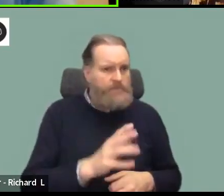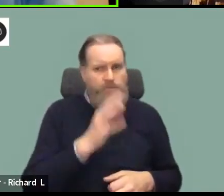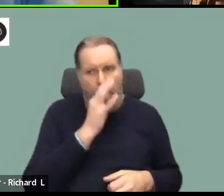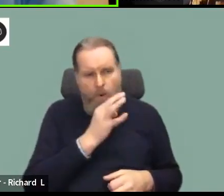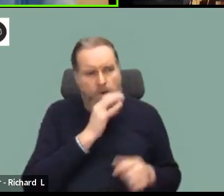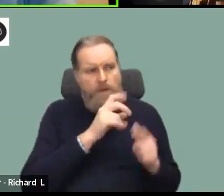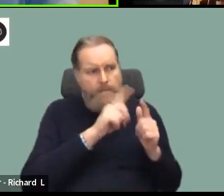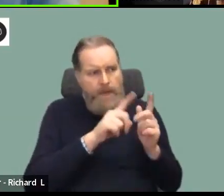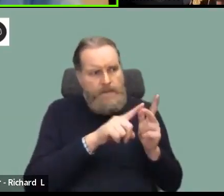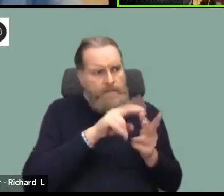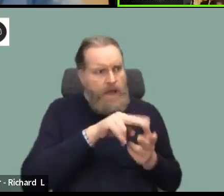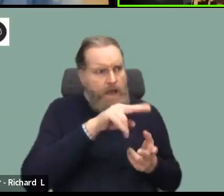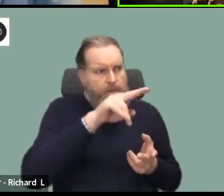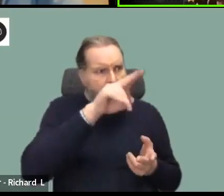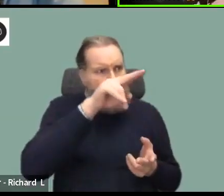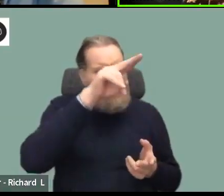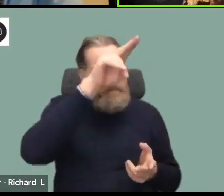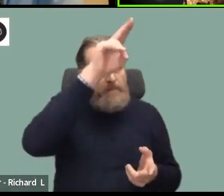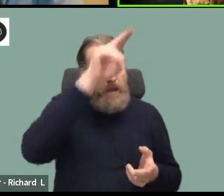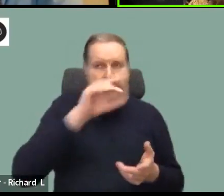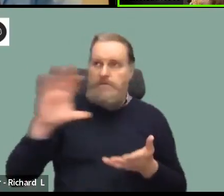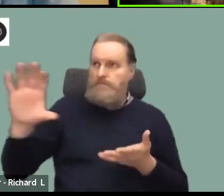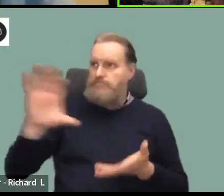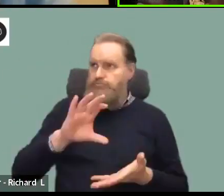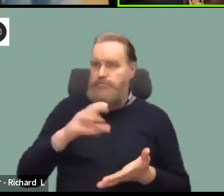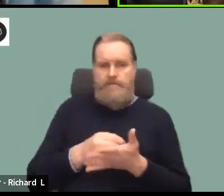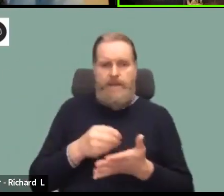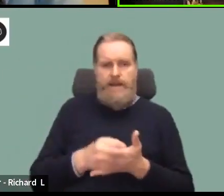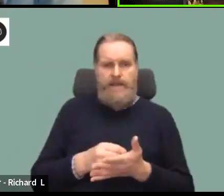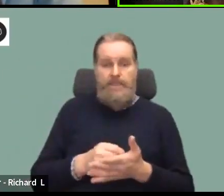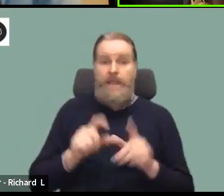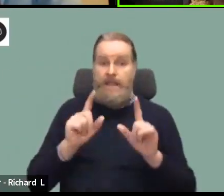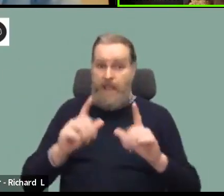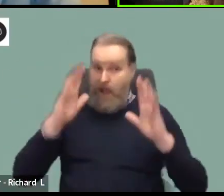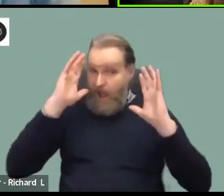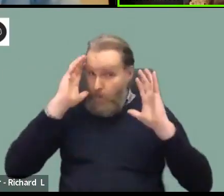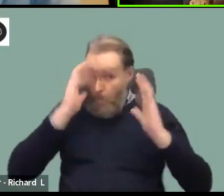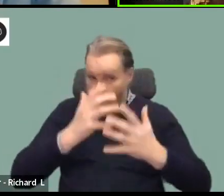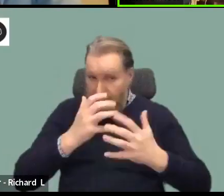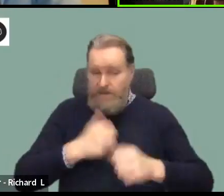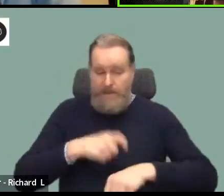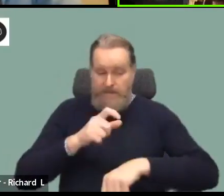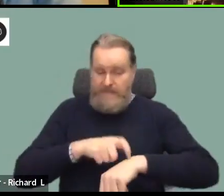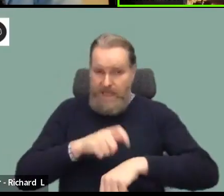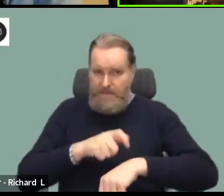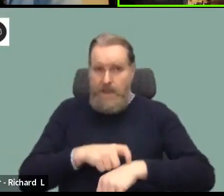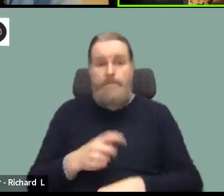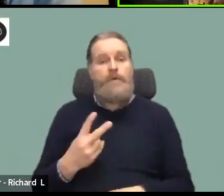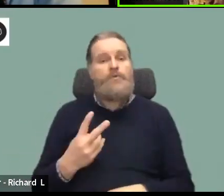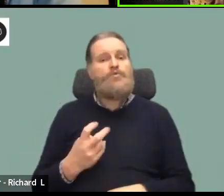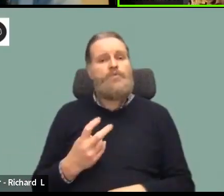people are experiencing the worst. winter winter they live episode winter they let me see. Okay thank winter they let me see. Okay, thank you. I'm very conscious of the time but I'm going to try and get through a couple